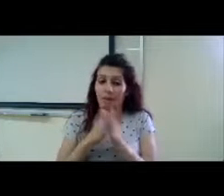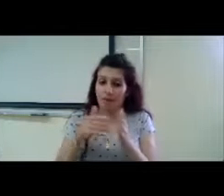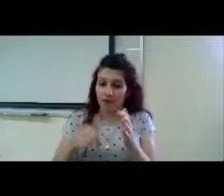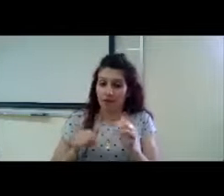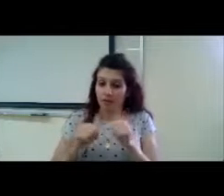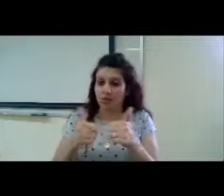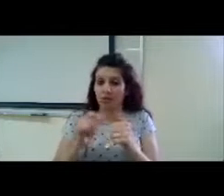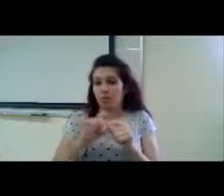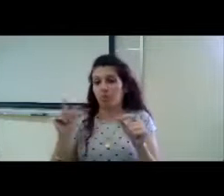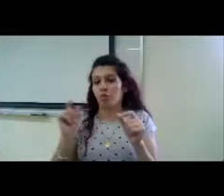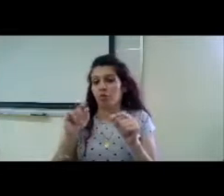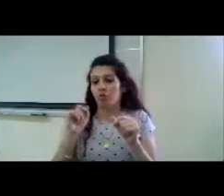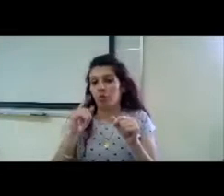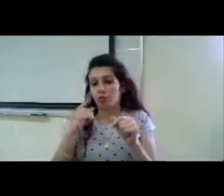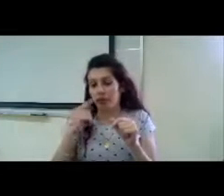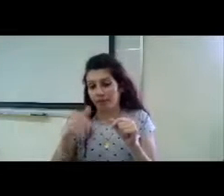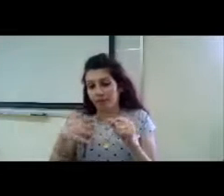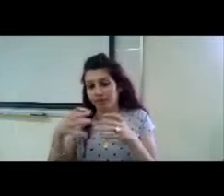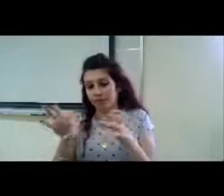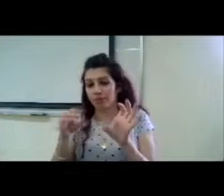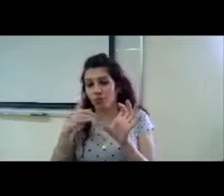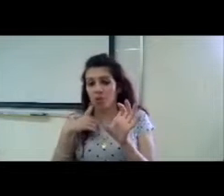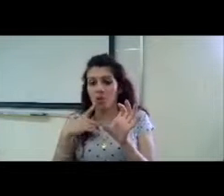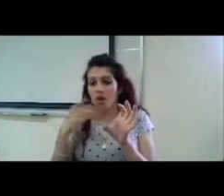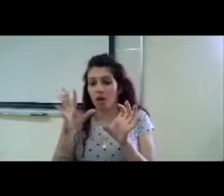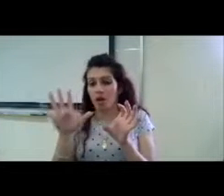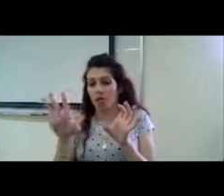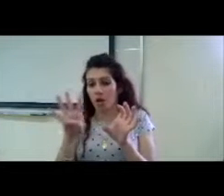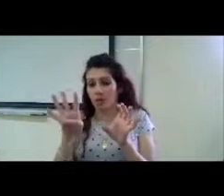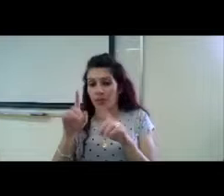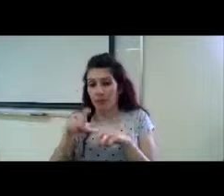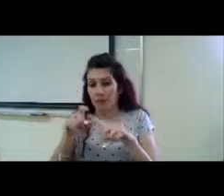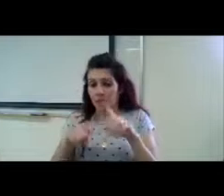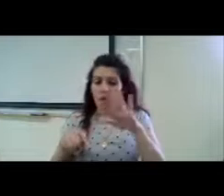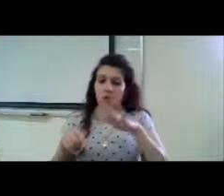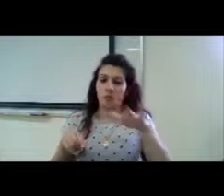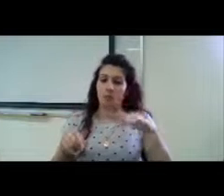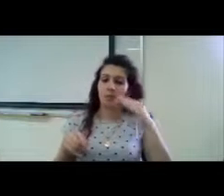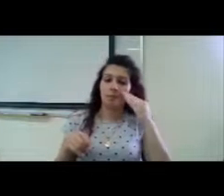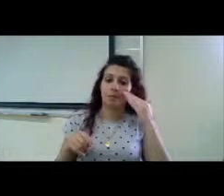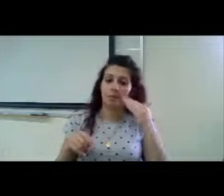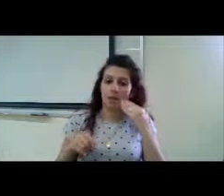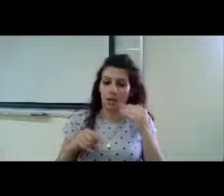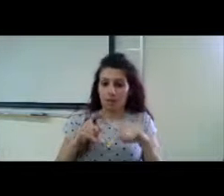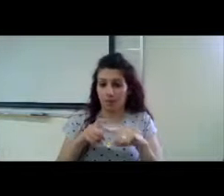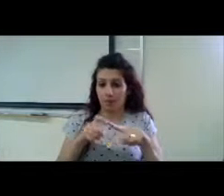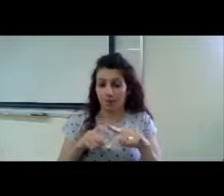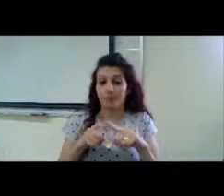camps as I mentioned earlier the lack of basic needs did this even refugees from